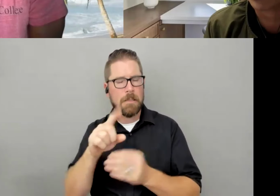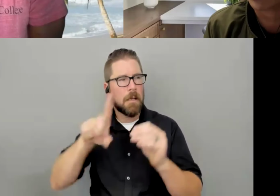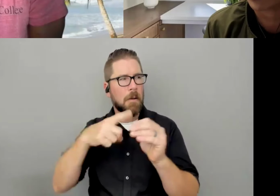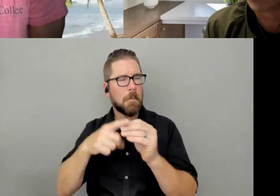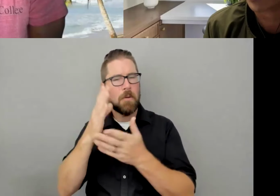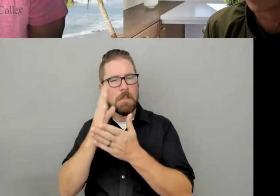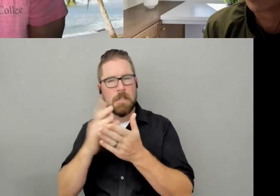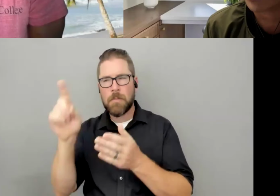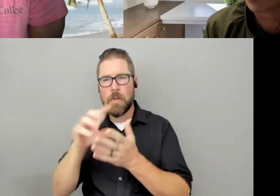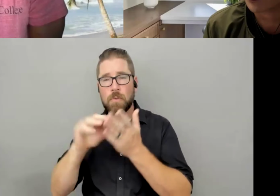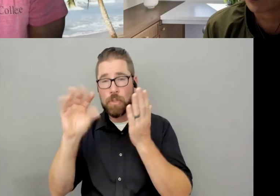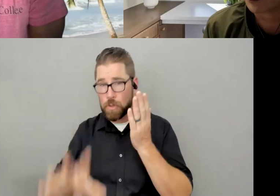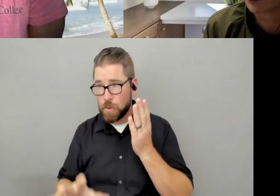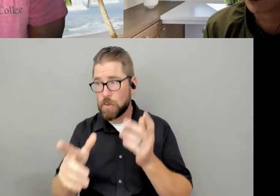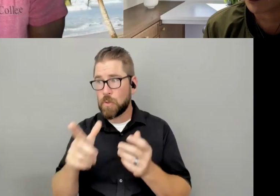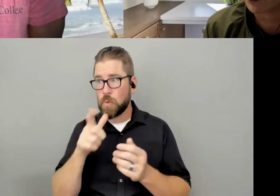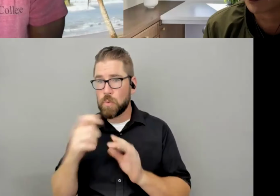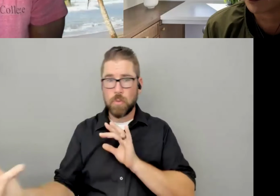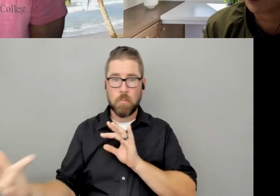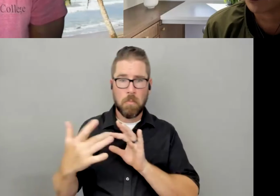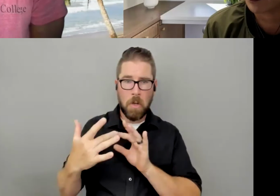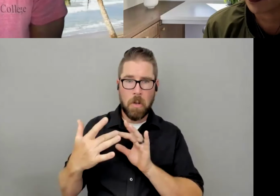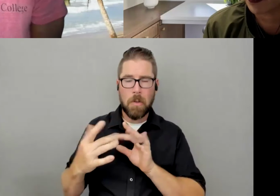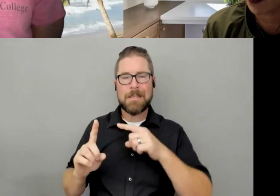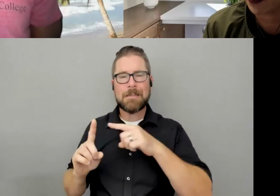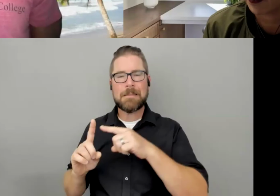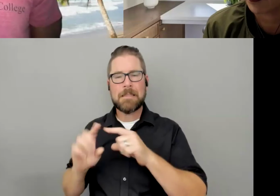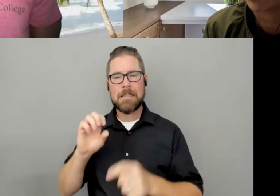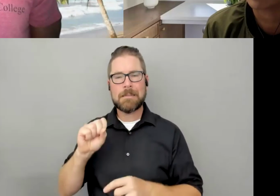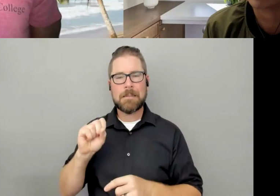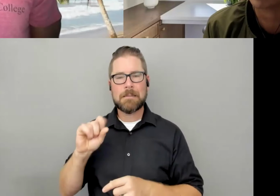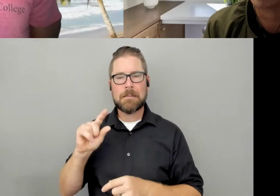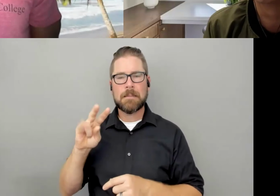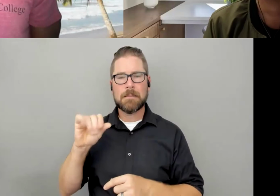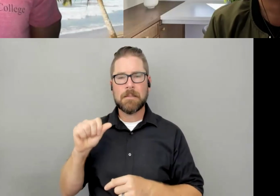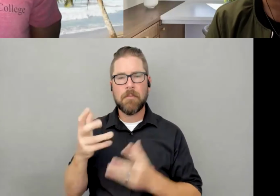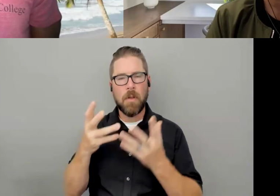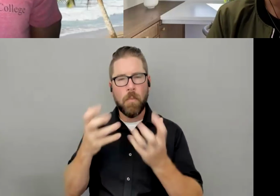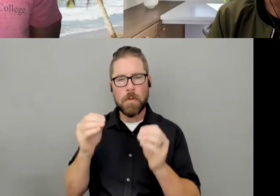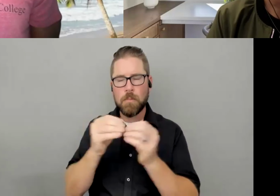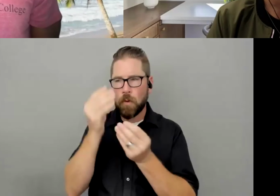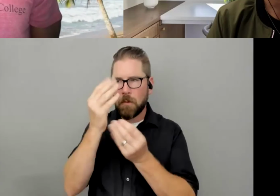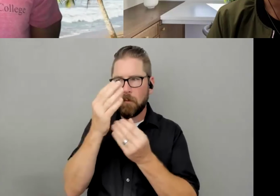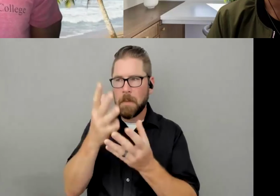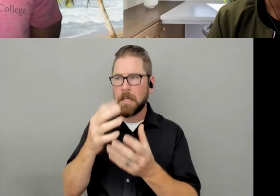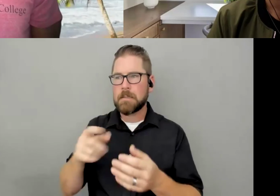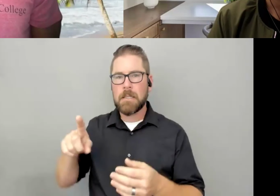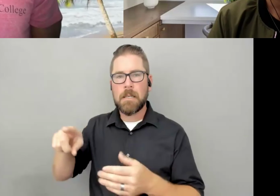is looking for some ideas on how to handle students who speak to counselors. Counselor reaches out and says, your student,